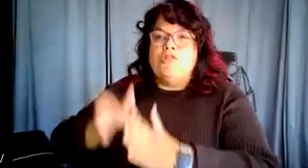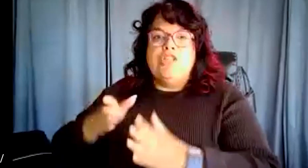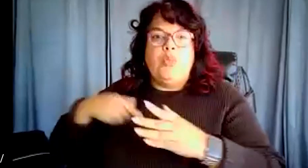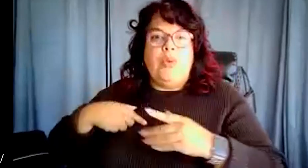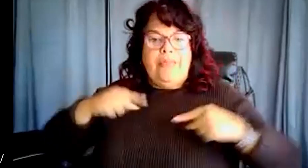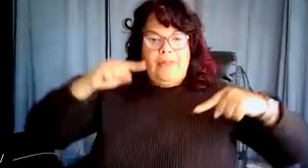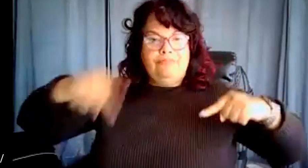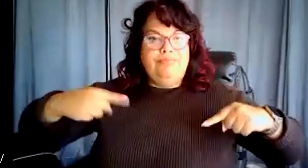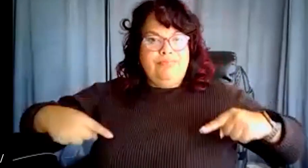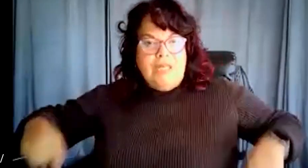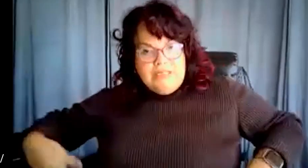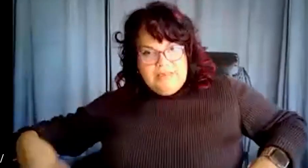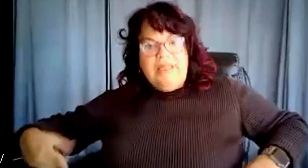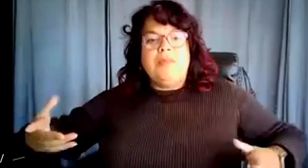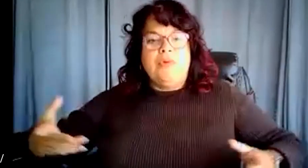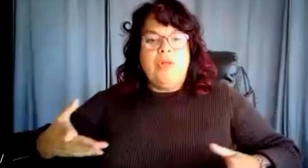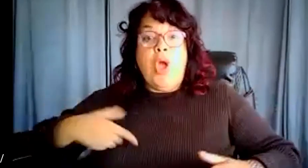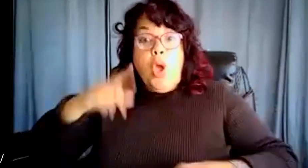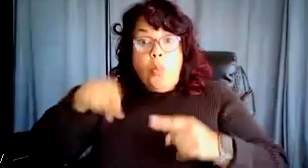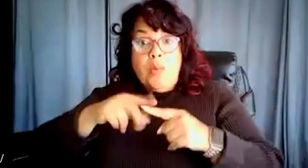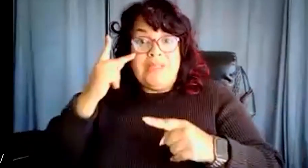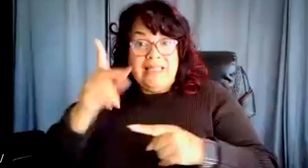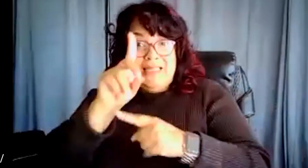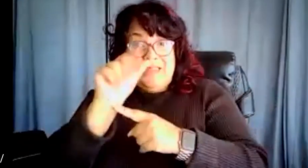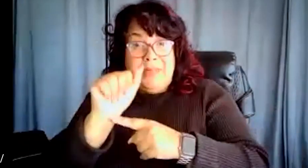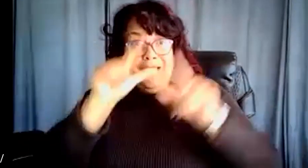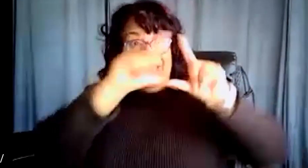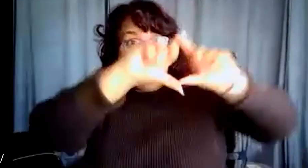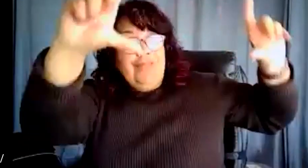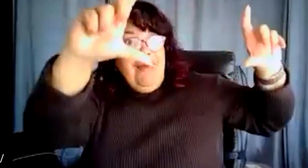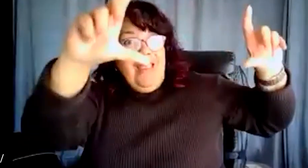When we see disability signage, that is what we're seeing. Or accessibility signage, as well.